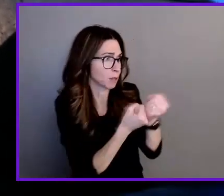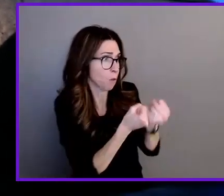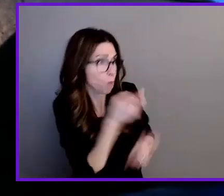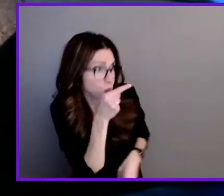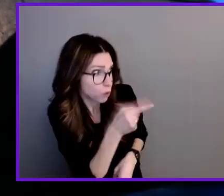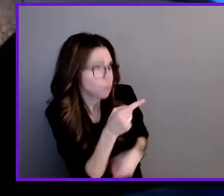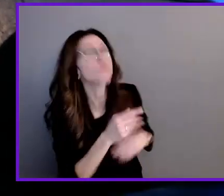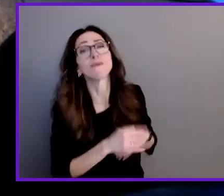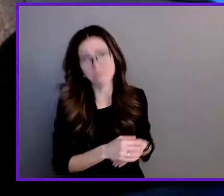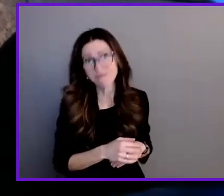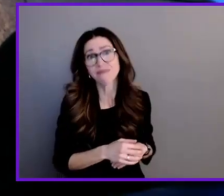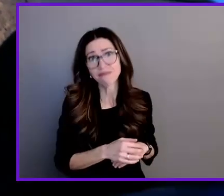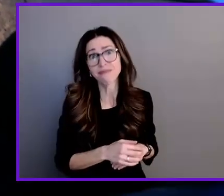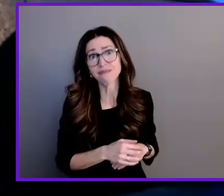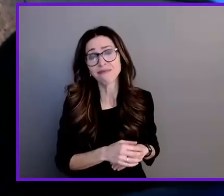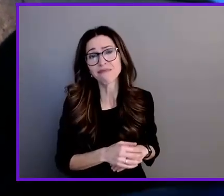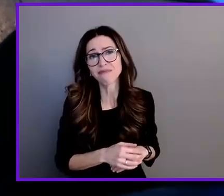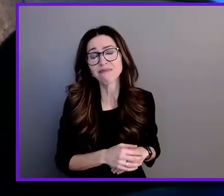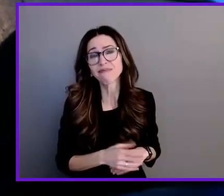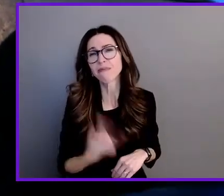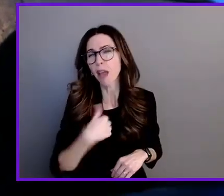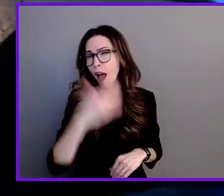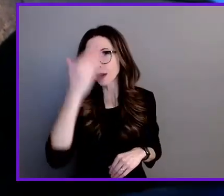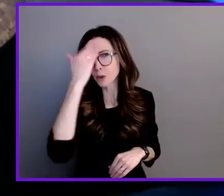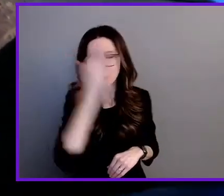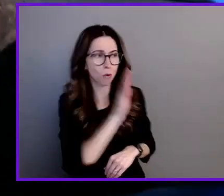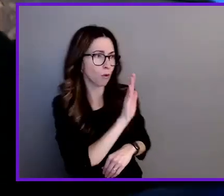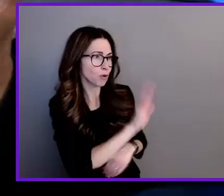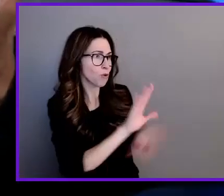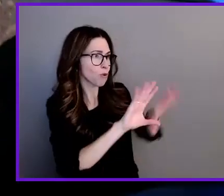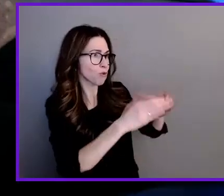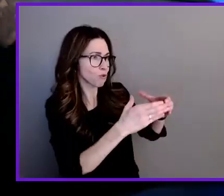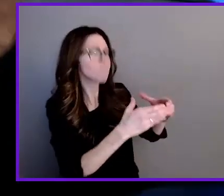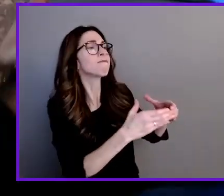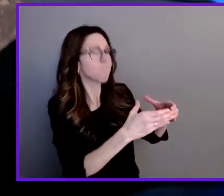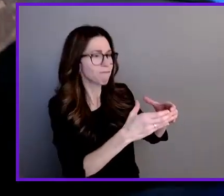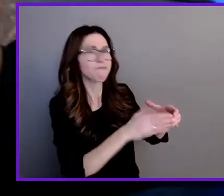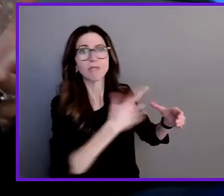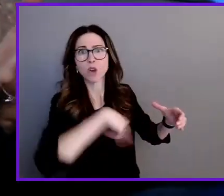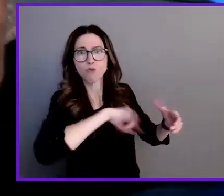group and looking to find a way to better support you. But I do think we have some